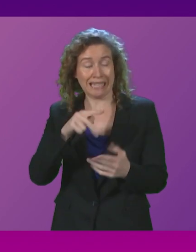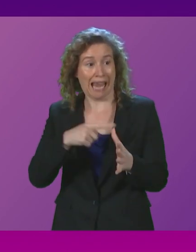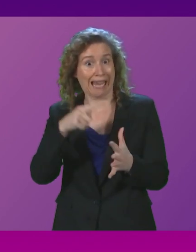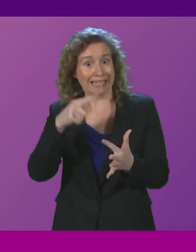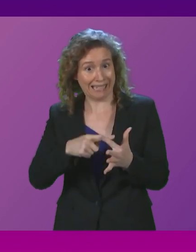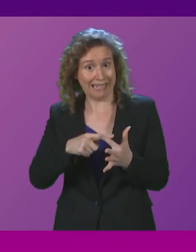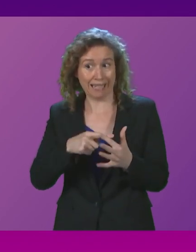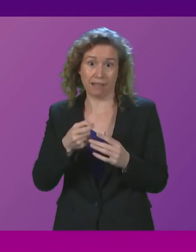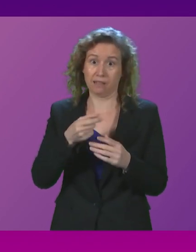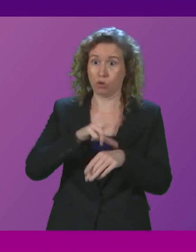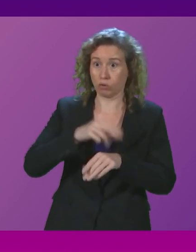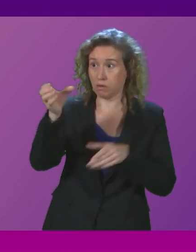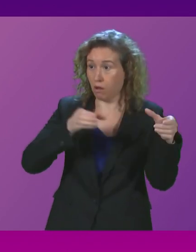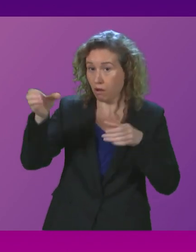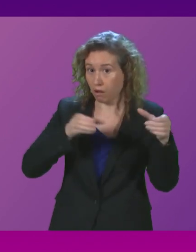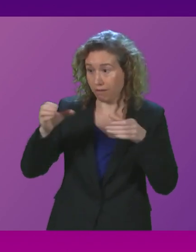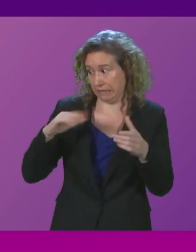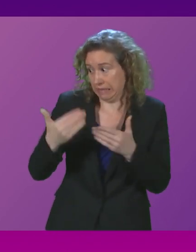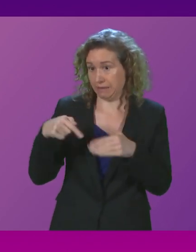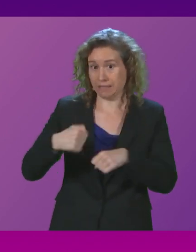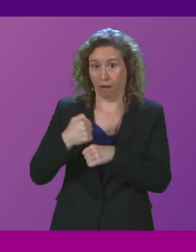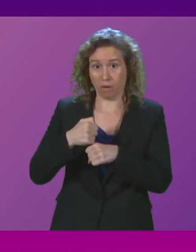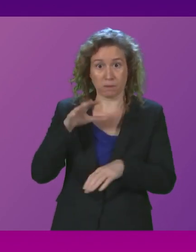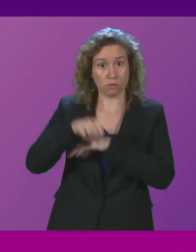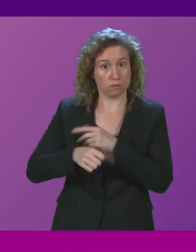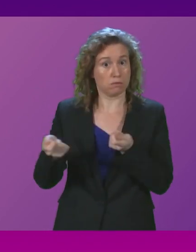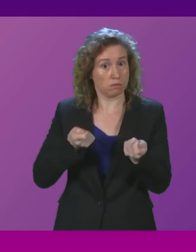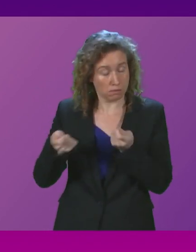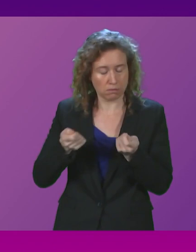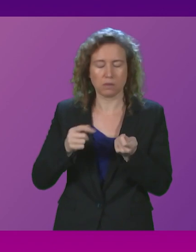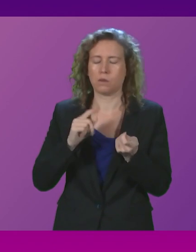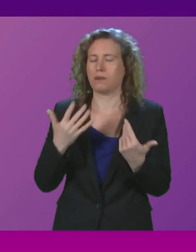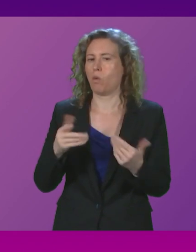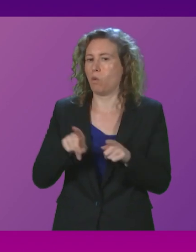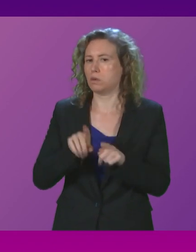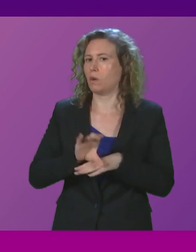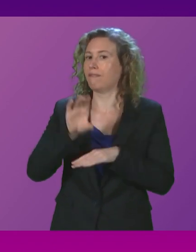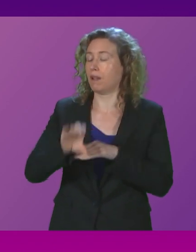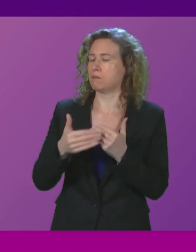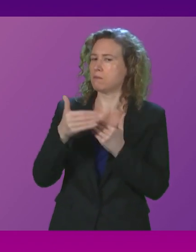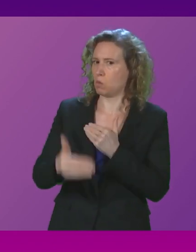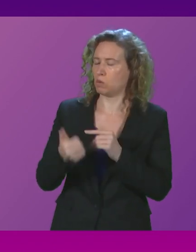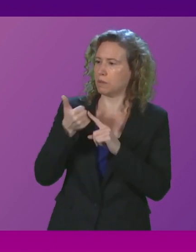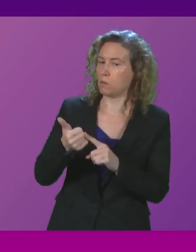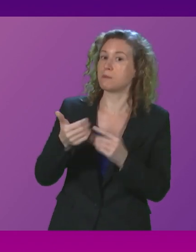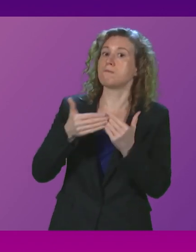consultants since this Government took office, we are investing more to support further recruitment,